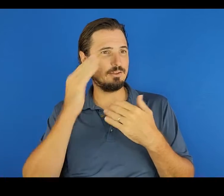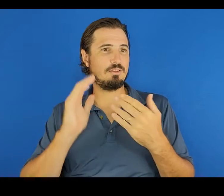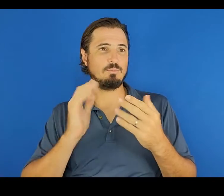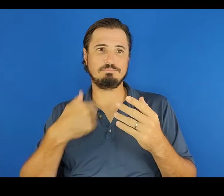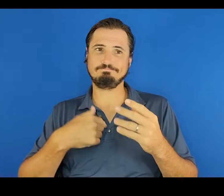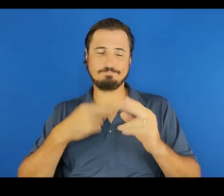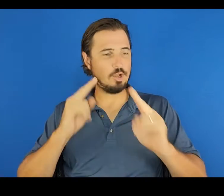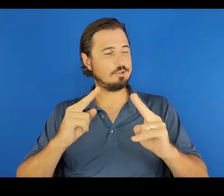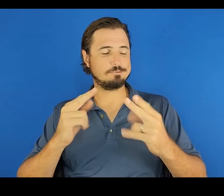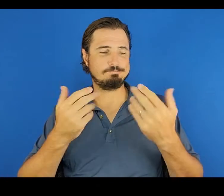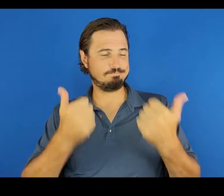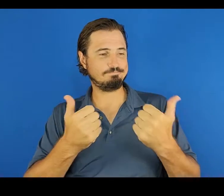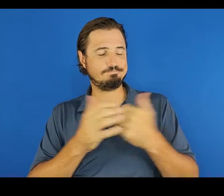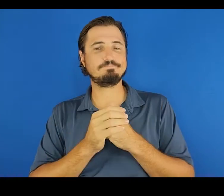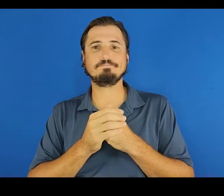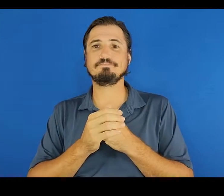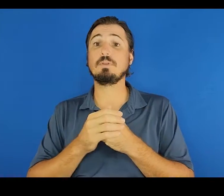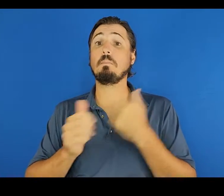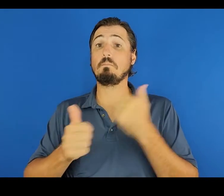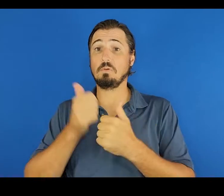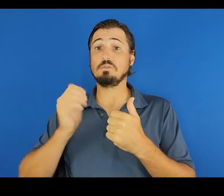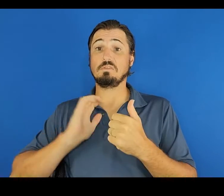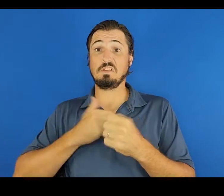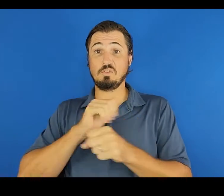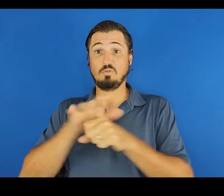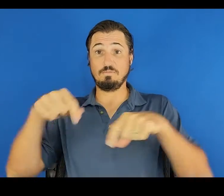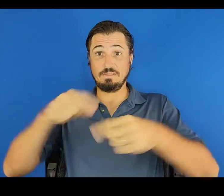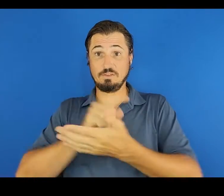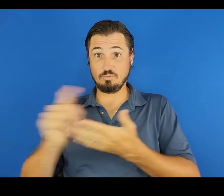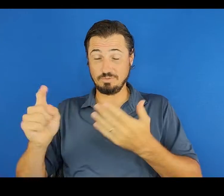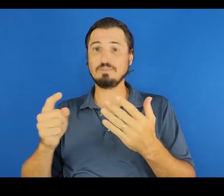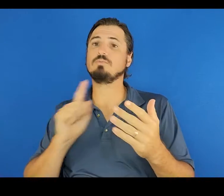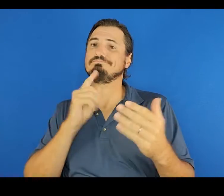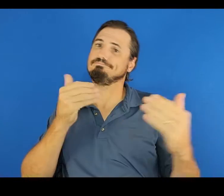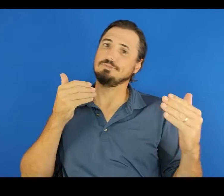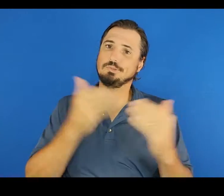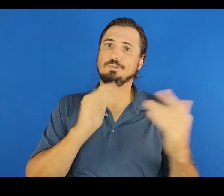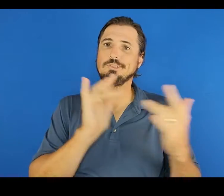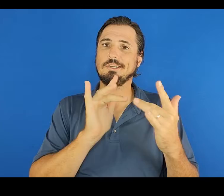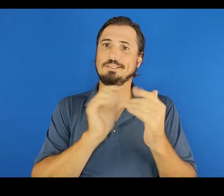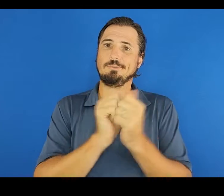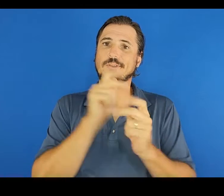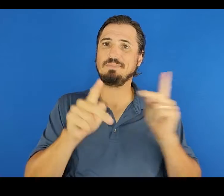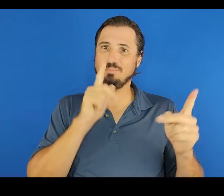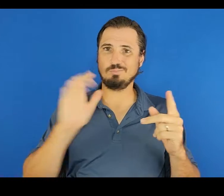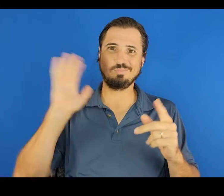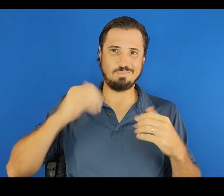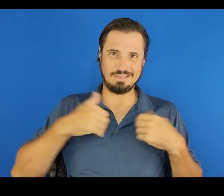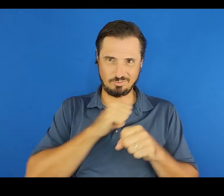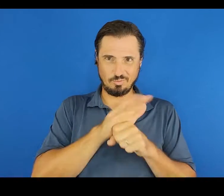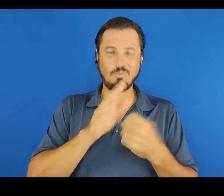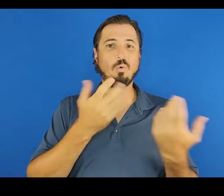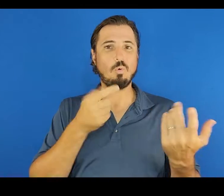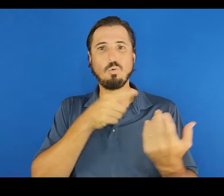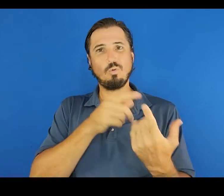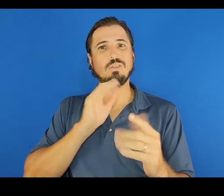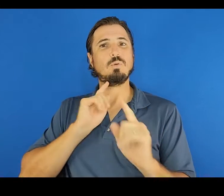The majority of our cases this week are close contacts of previously announced cases or are tied to one of our active clusters.